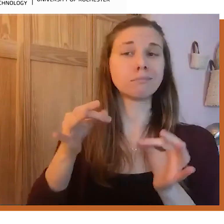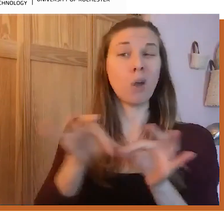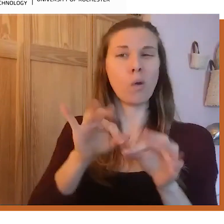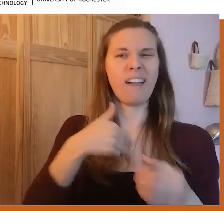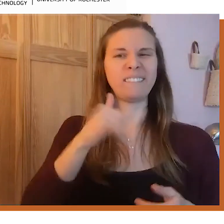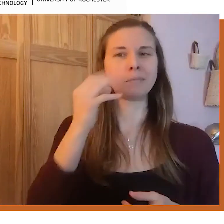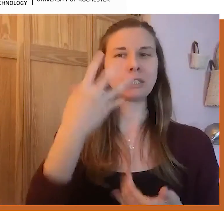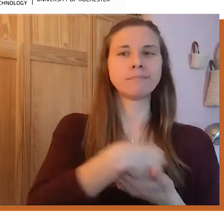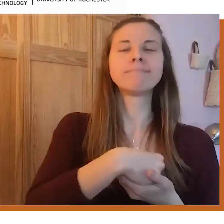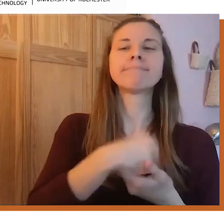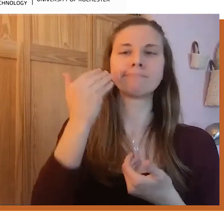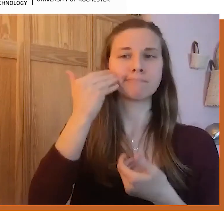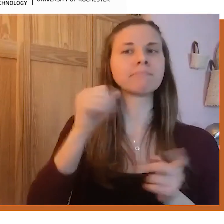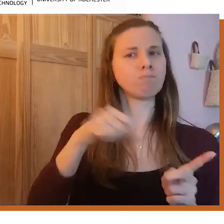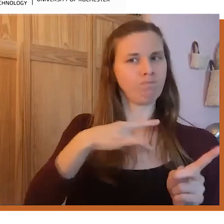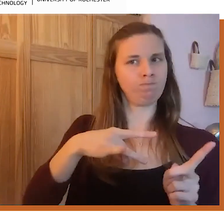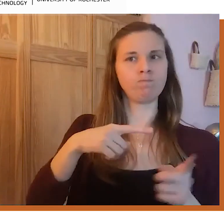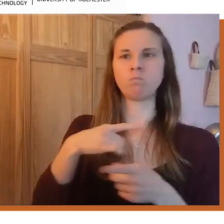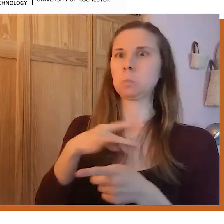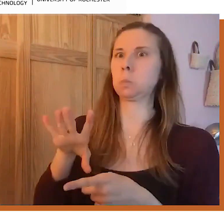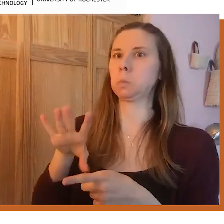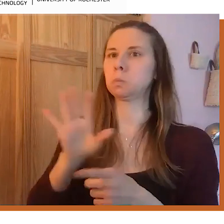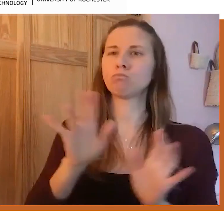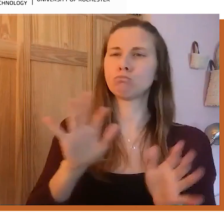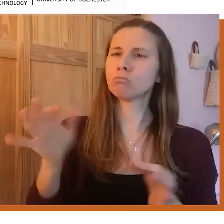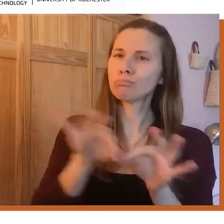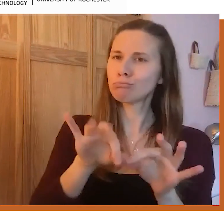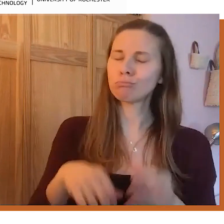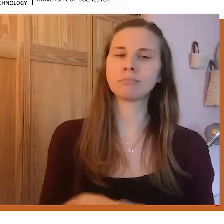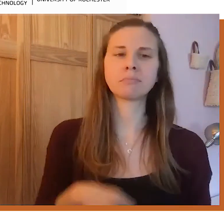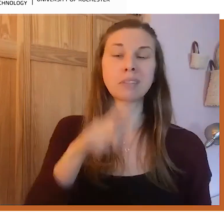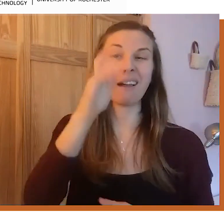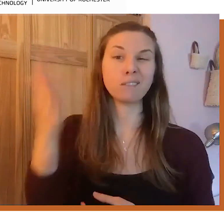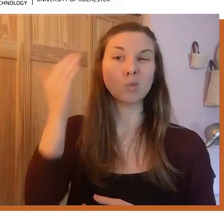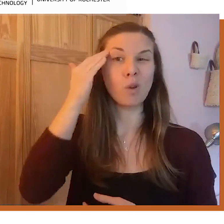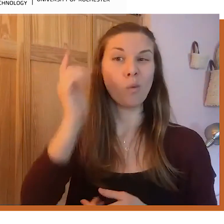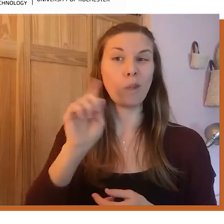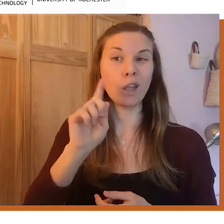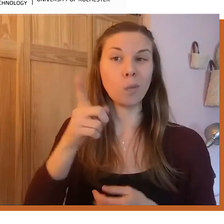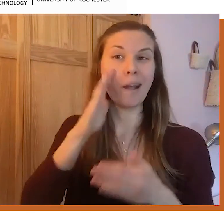about a new opportunity, and I think that's very important because that's how you find what you like and don't like.